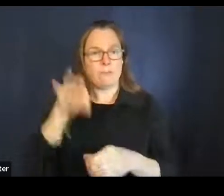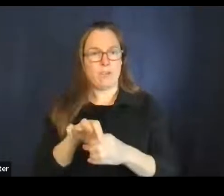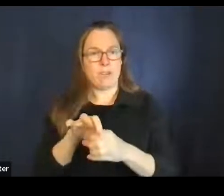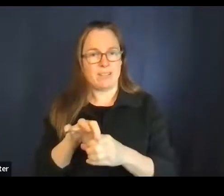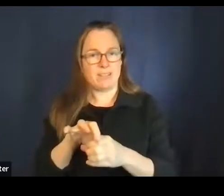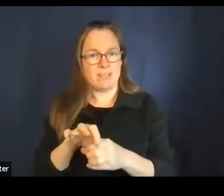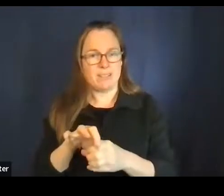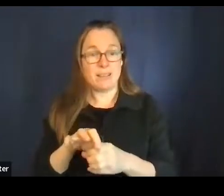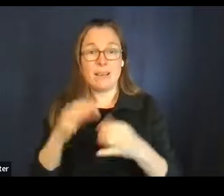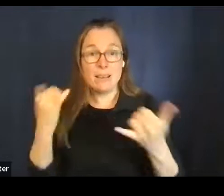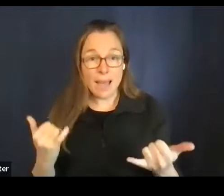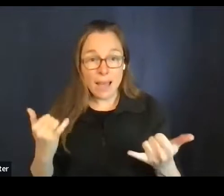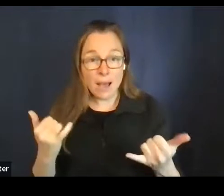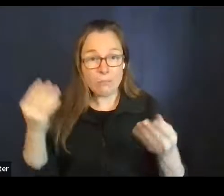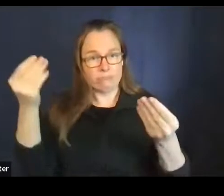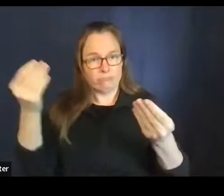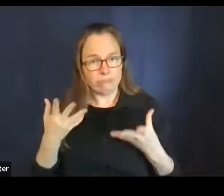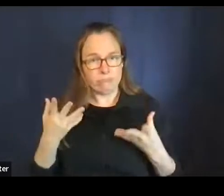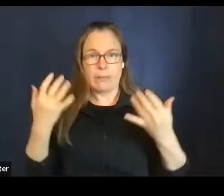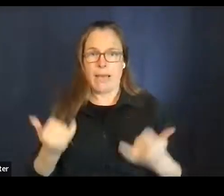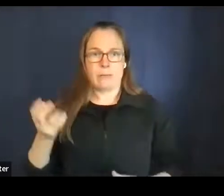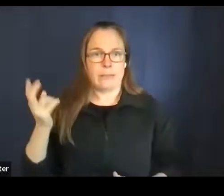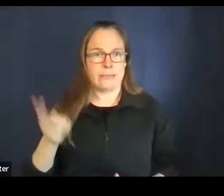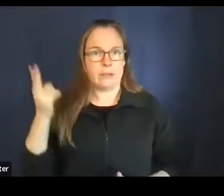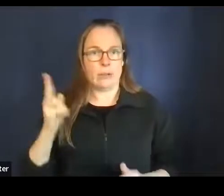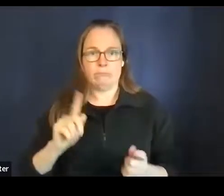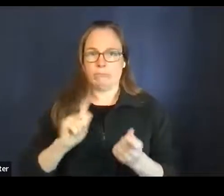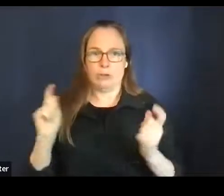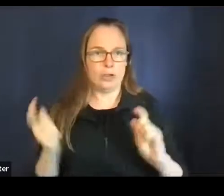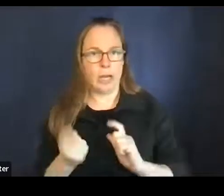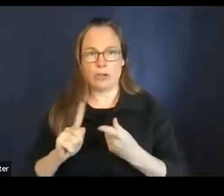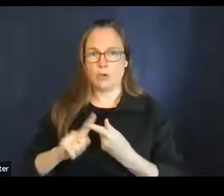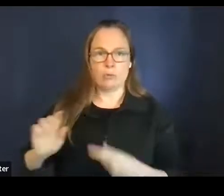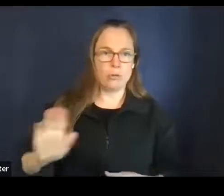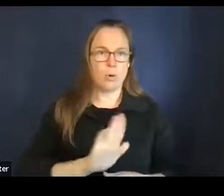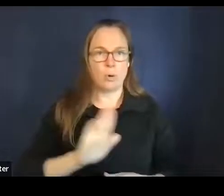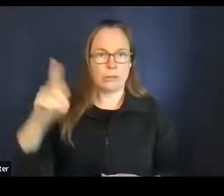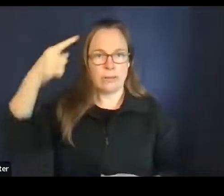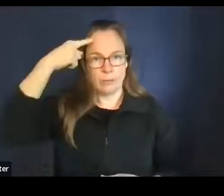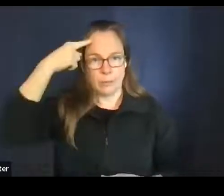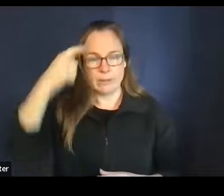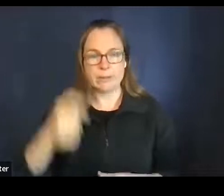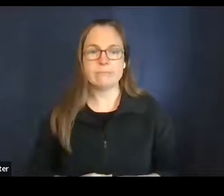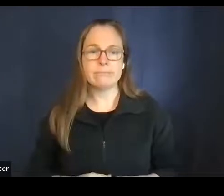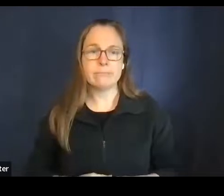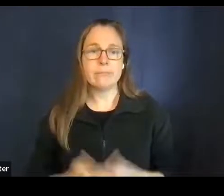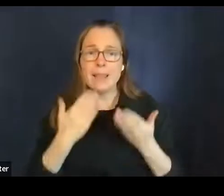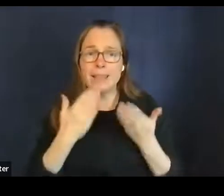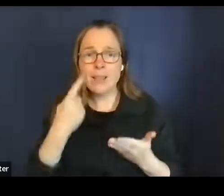telling us that now is a historic change to their city government. Thank you for bringing your dedication